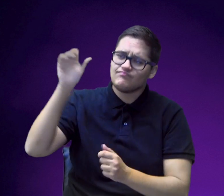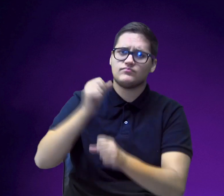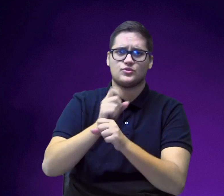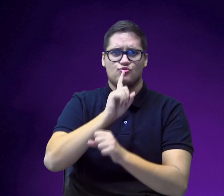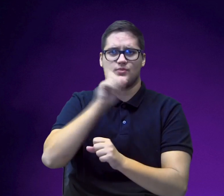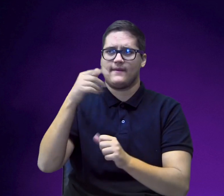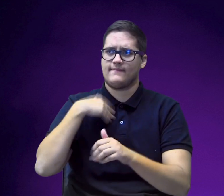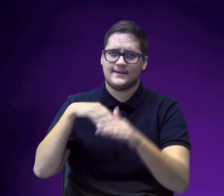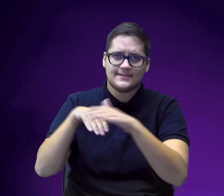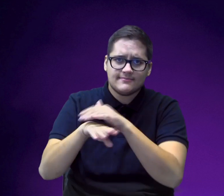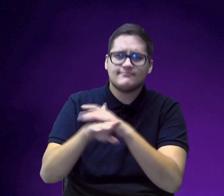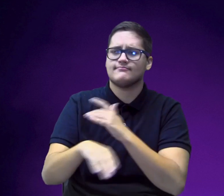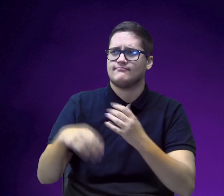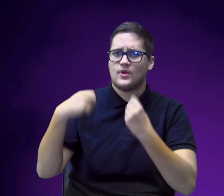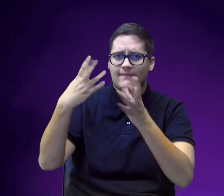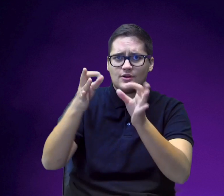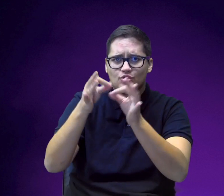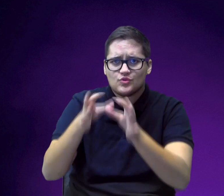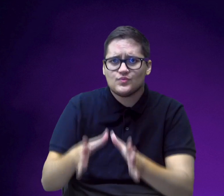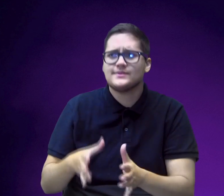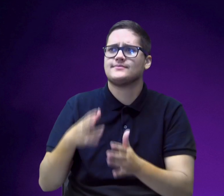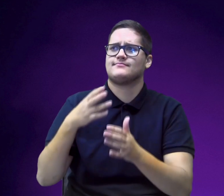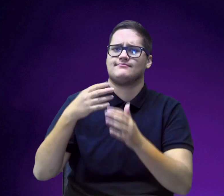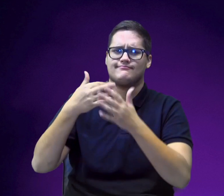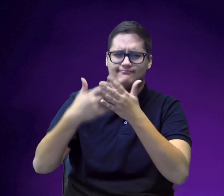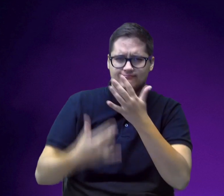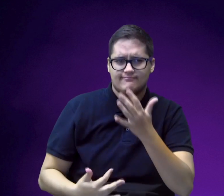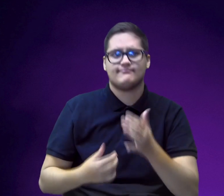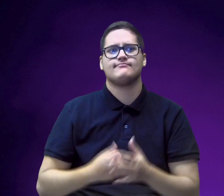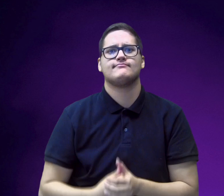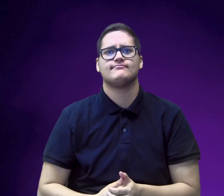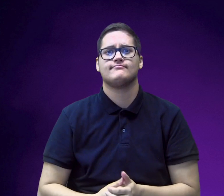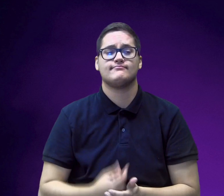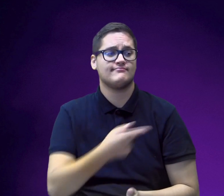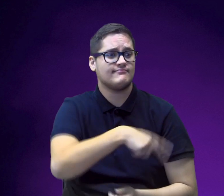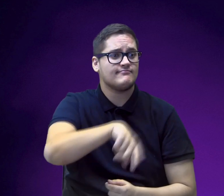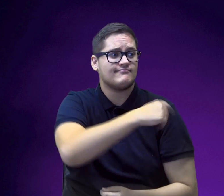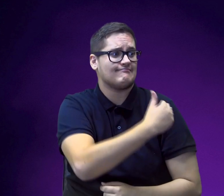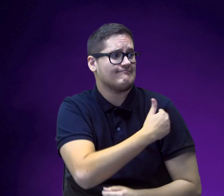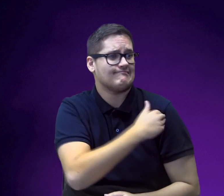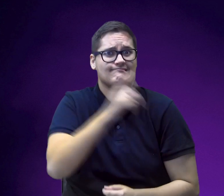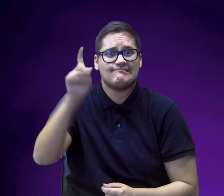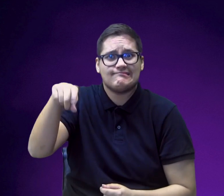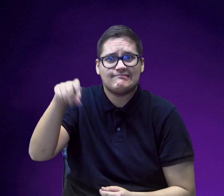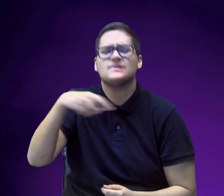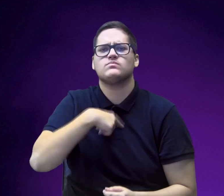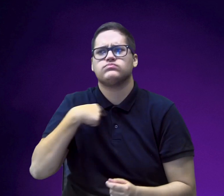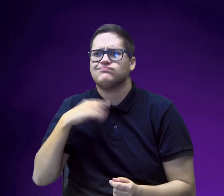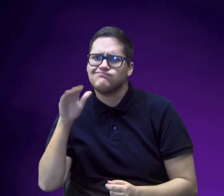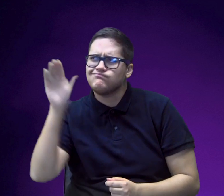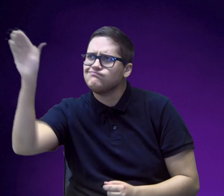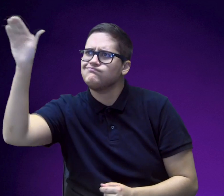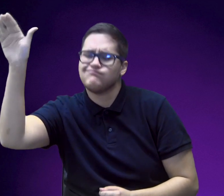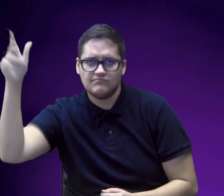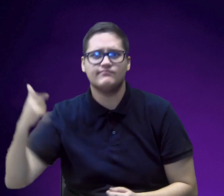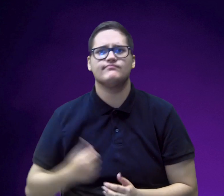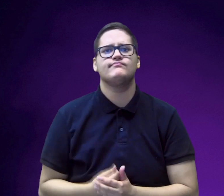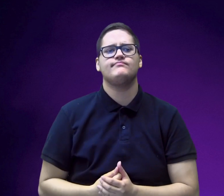We make sure that they provide accessibility, interpreters, and many more. Any of you can ask us if needed, and we'll speak with the organizations.